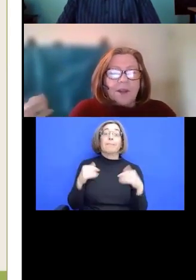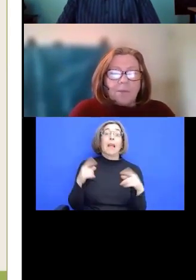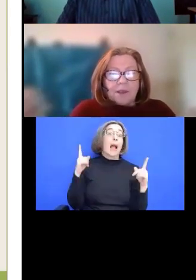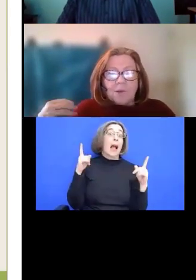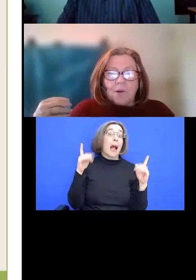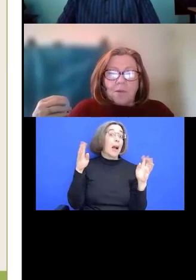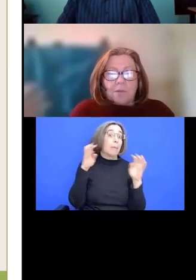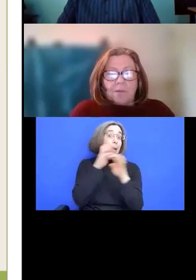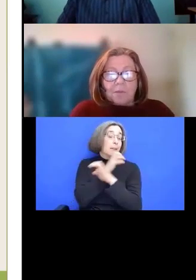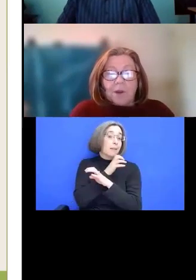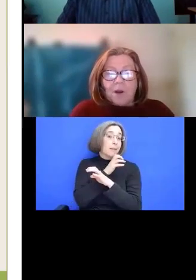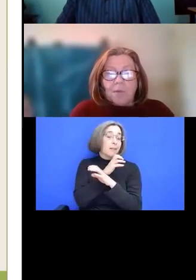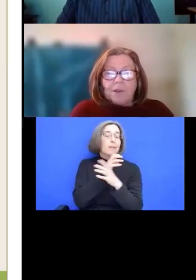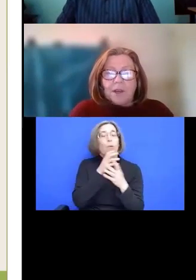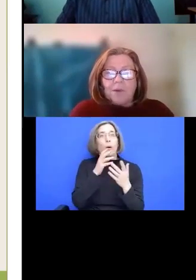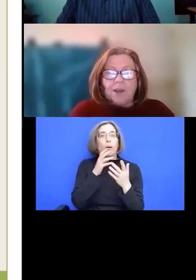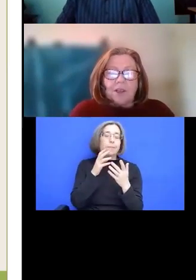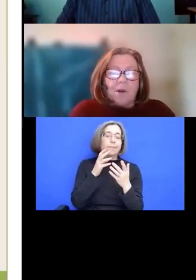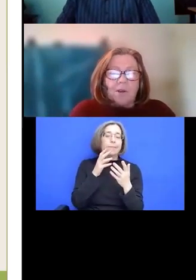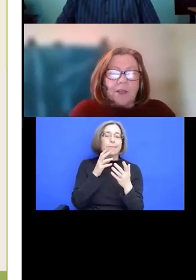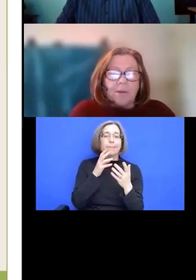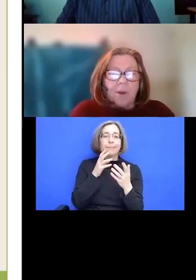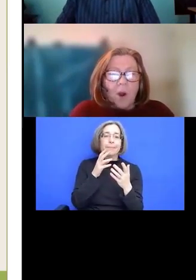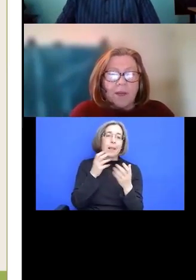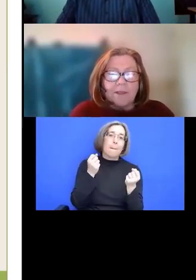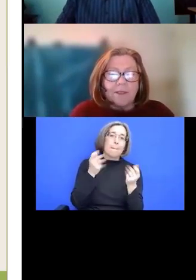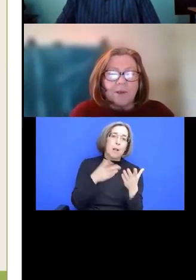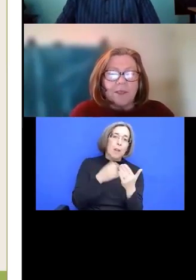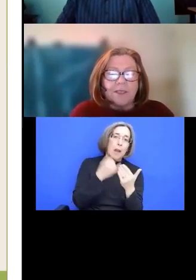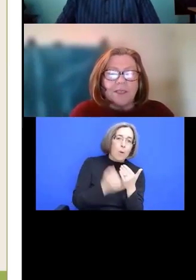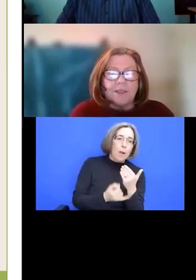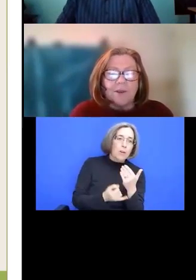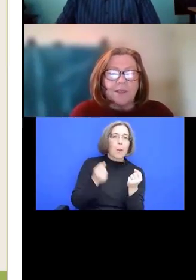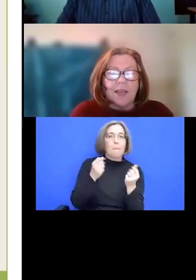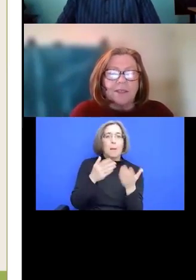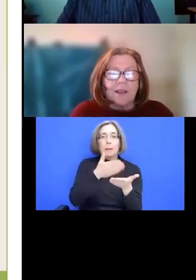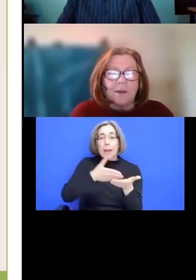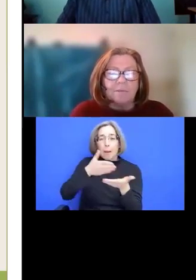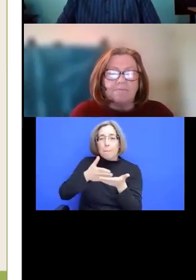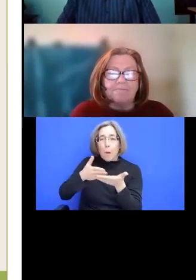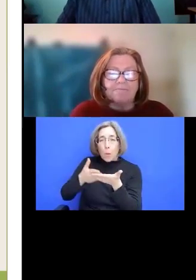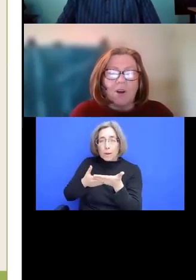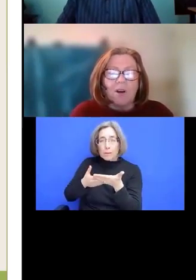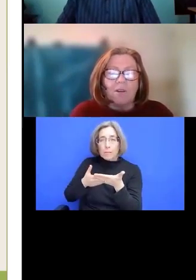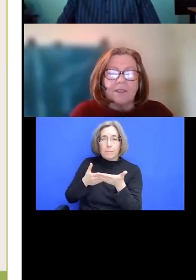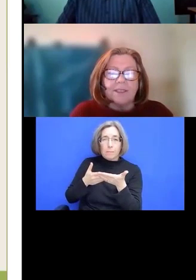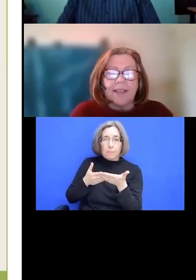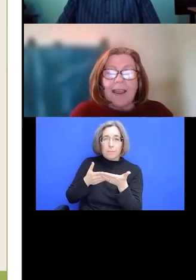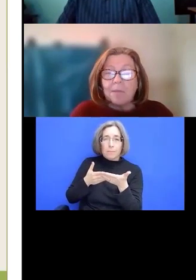Complex, or we call them multi-project or multi-components. You can see those as all the same.